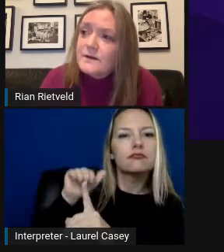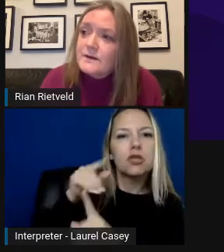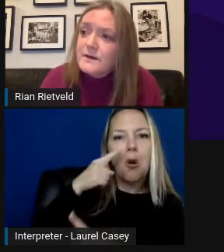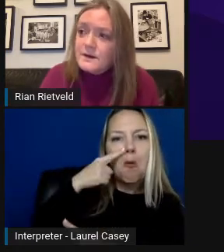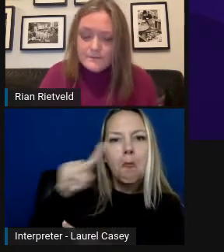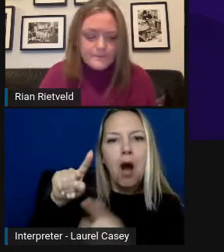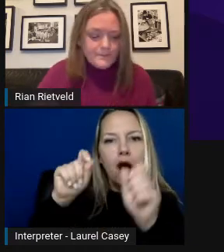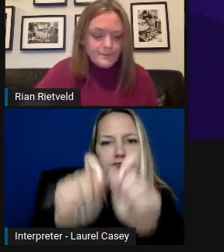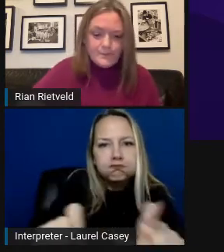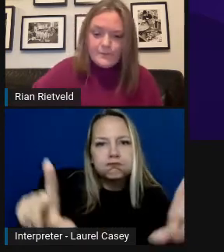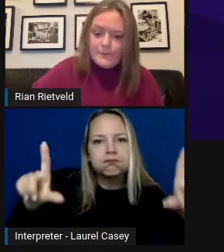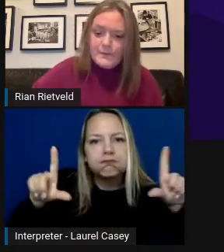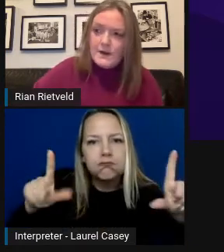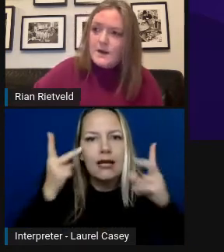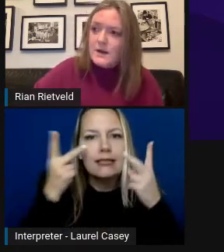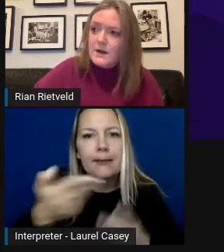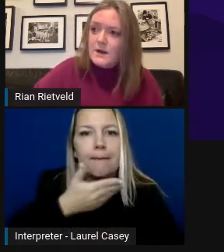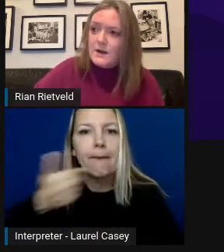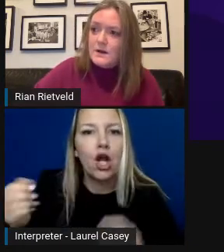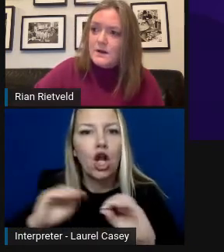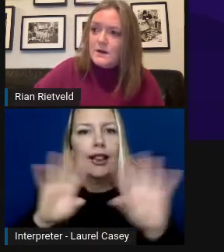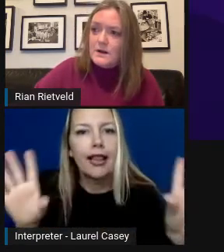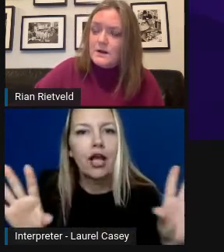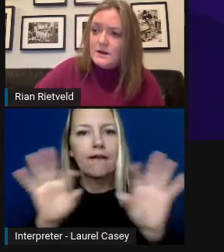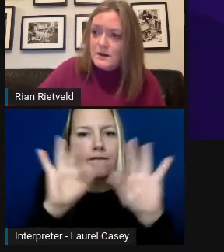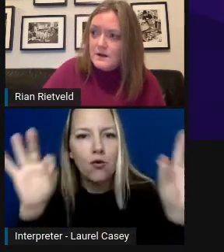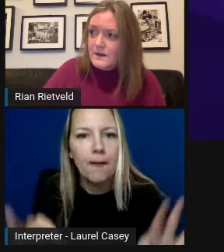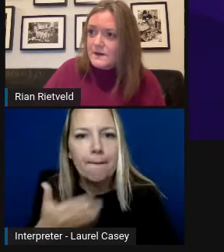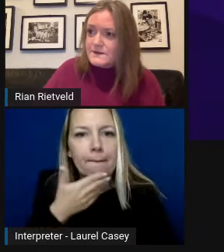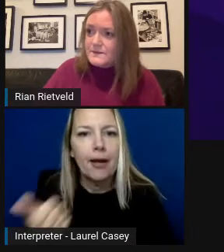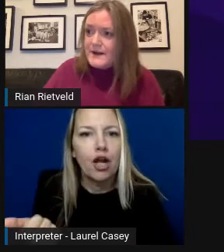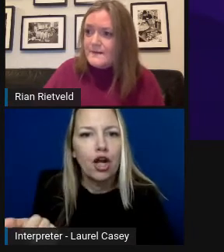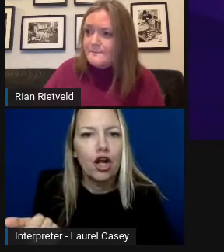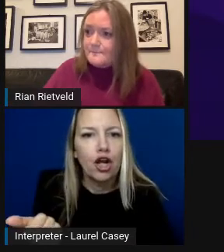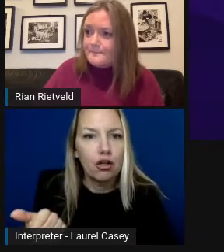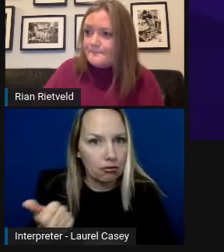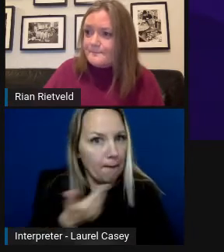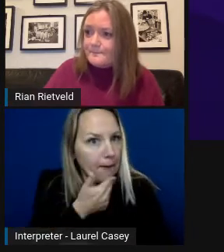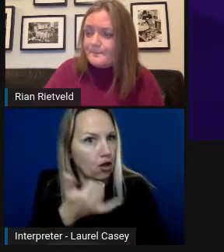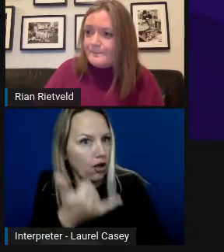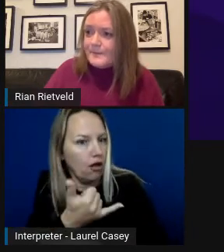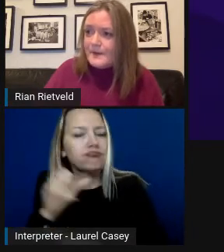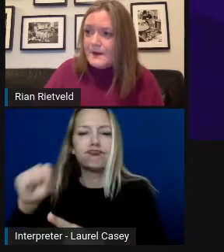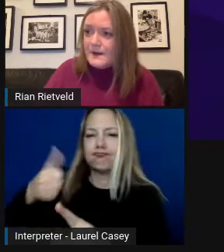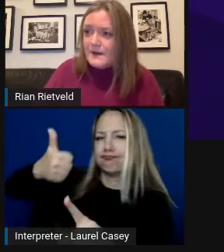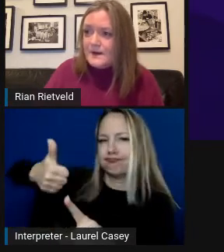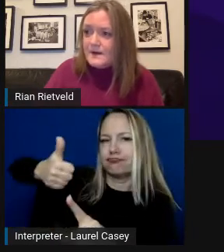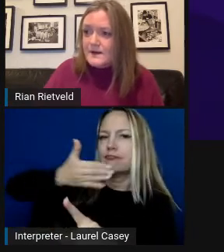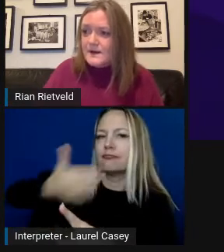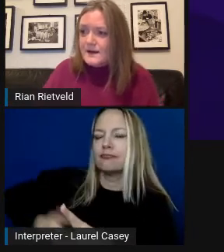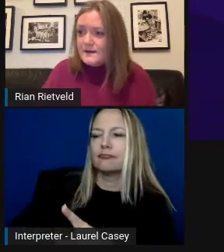so that we can see the forms a bit better? Is it better? That's great. Thank you very much.